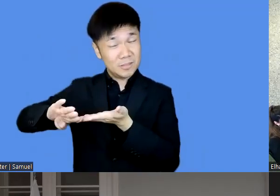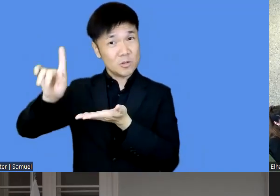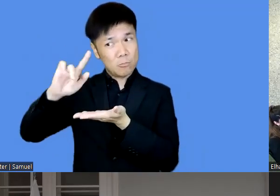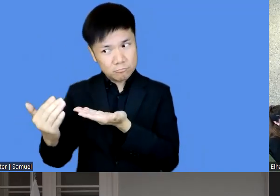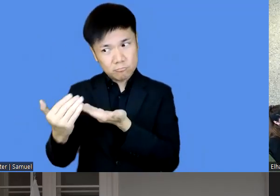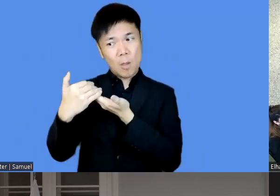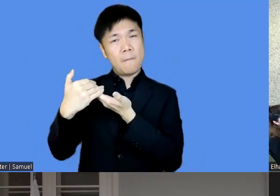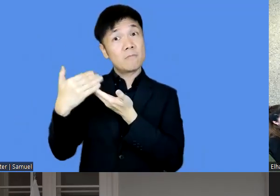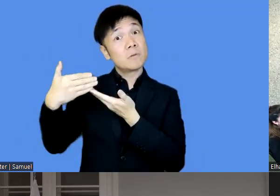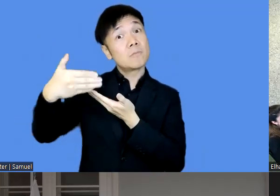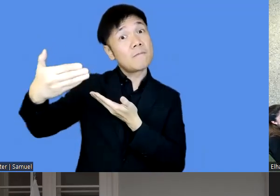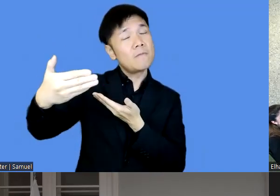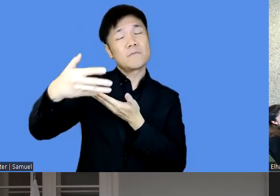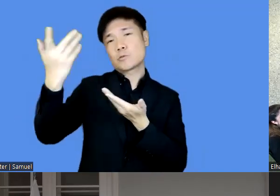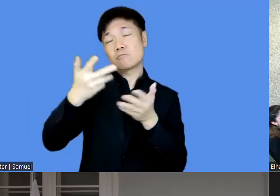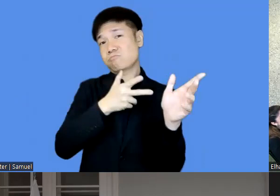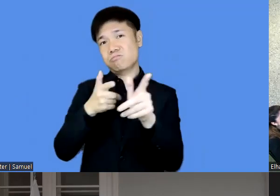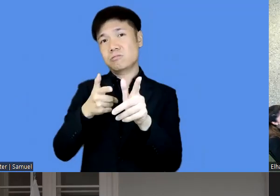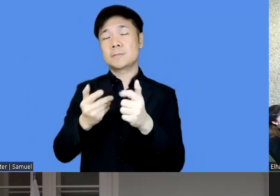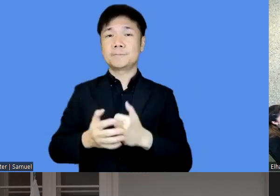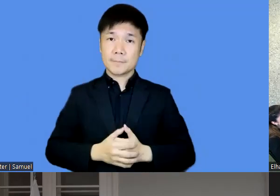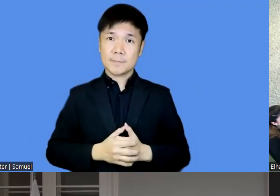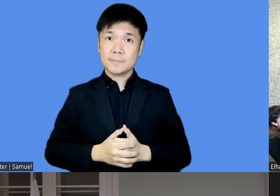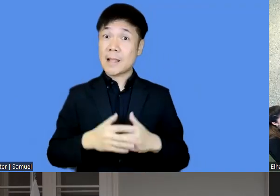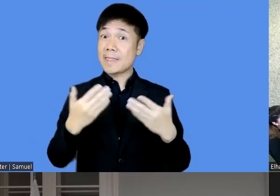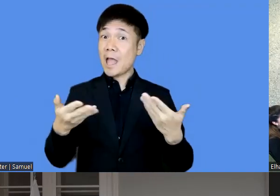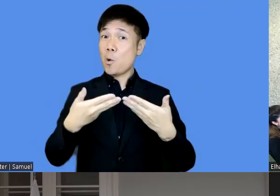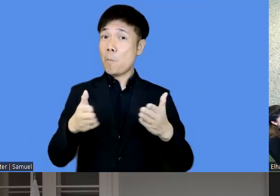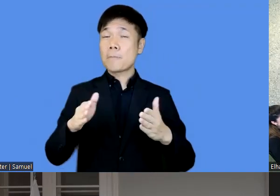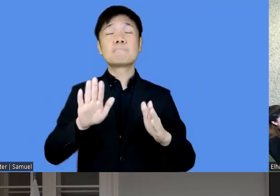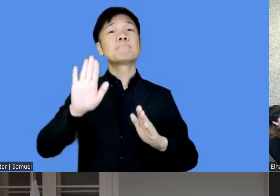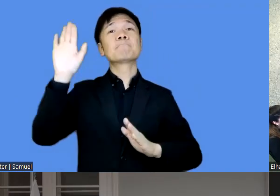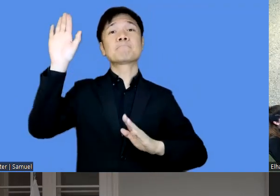I want to stop here and we are going to enopen it up for questions, comments, feedback from